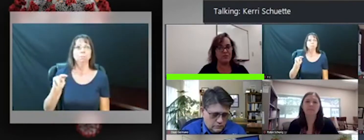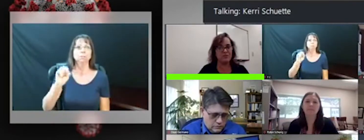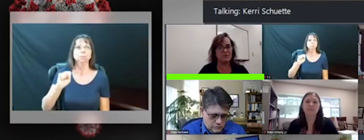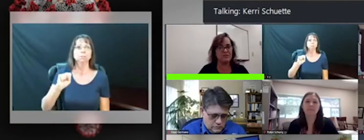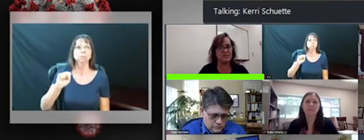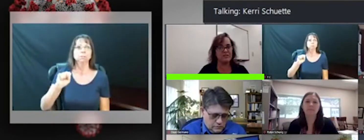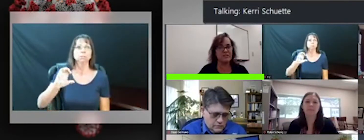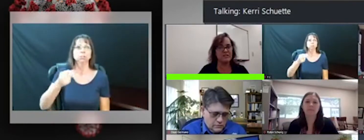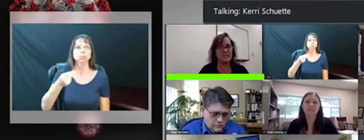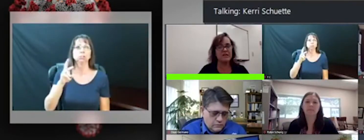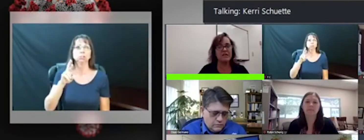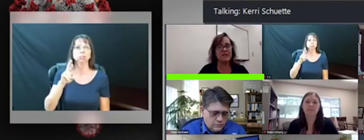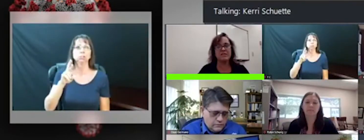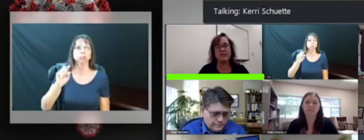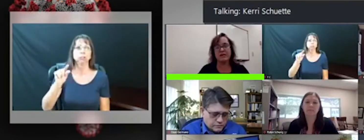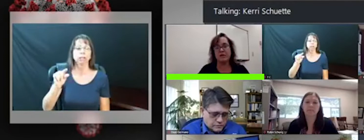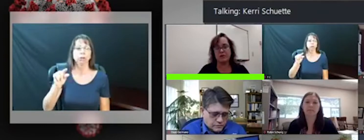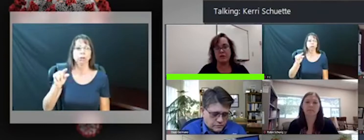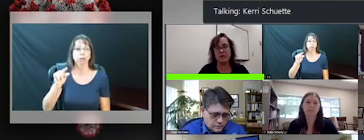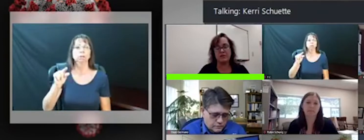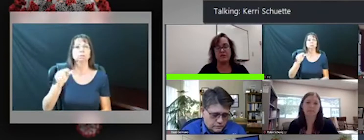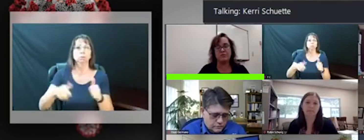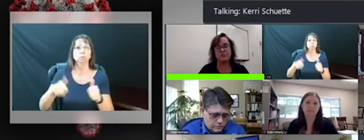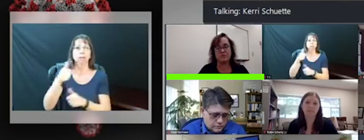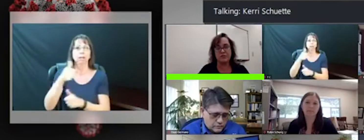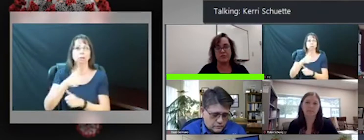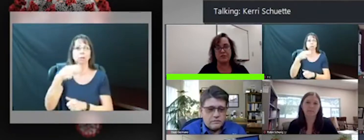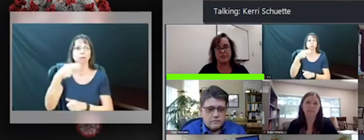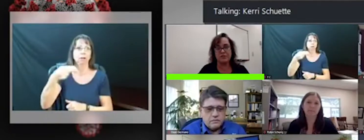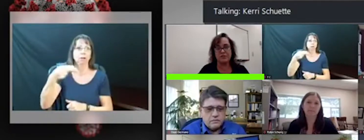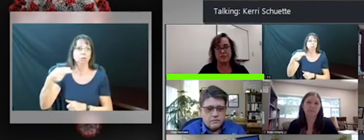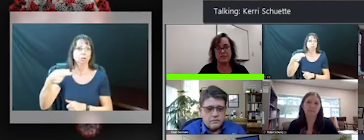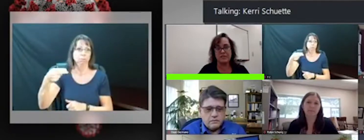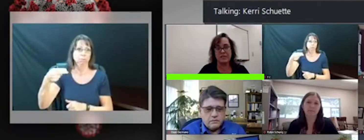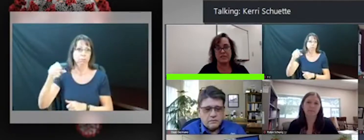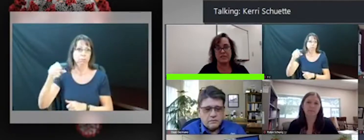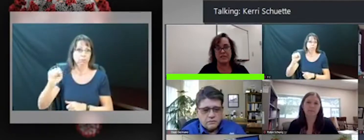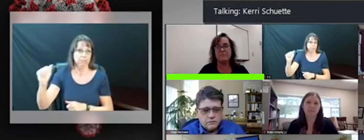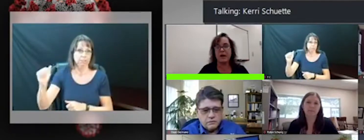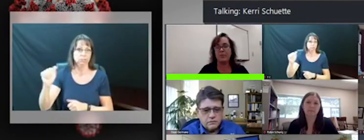and Human Services Agency. Donnell Ewert is our Director of the Health and Human Services Agency.